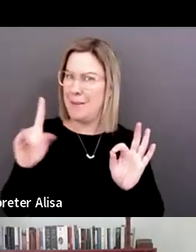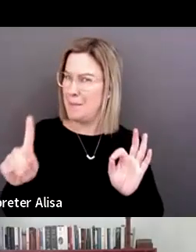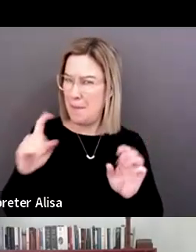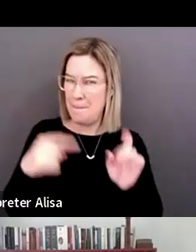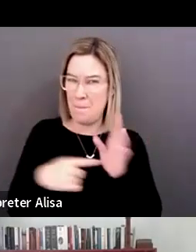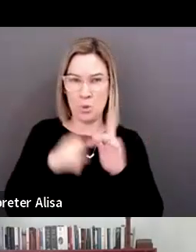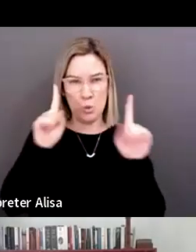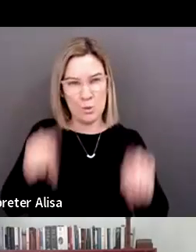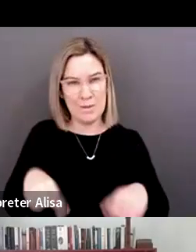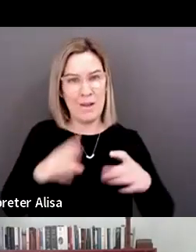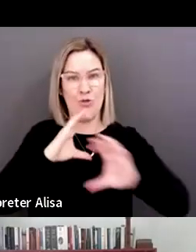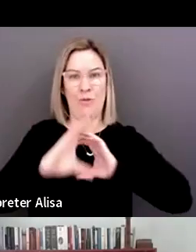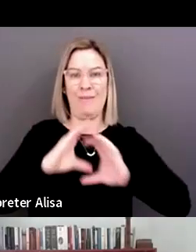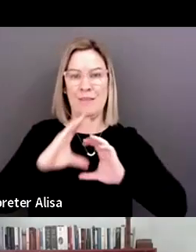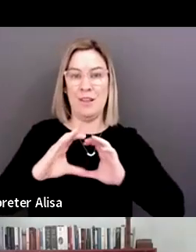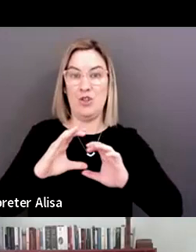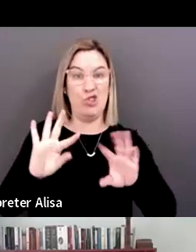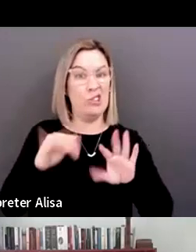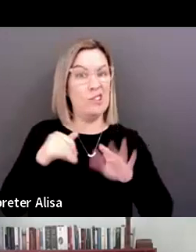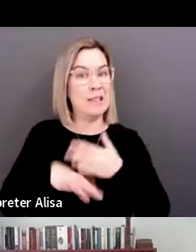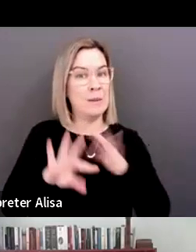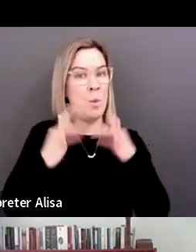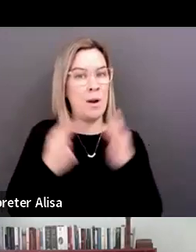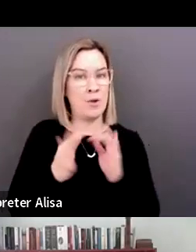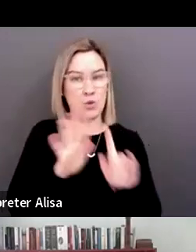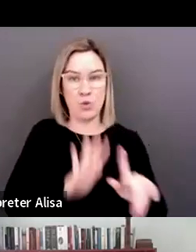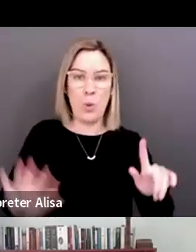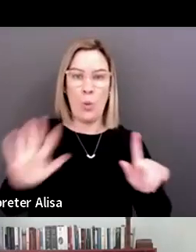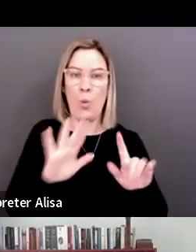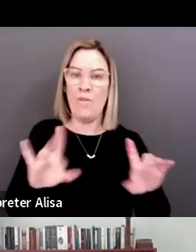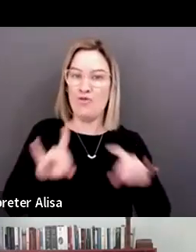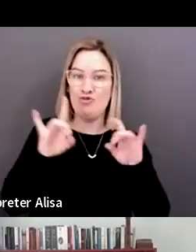just jump on it and get started. It doesn't have to be perfect. But we